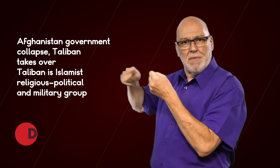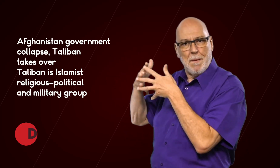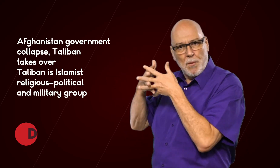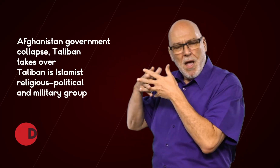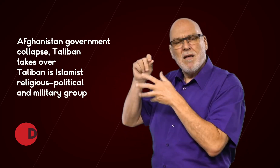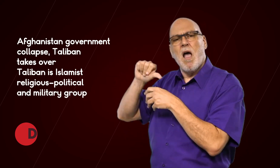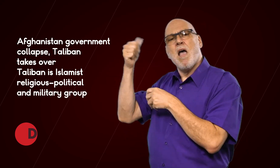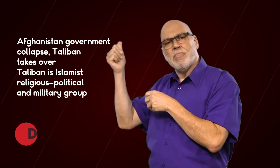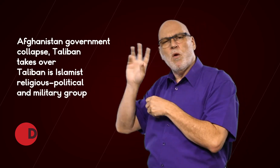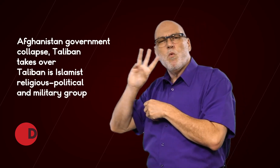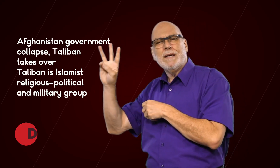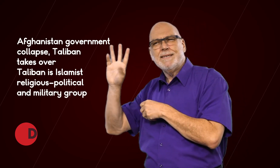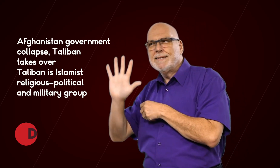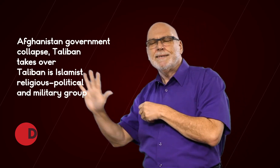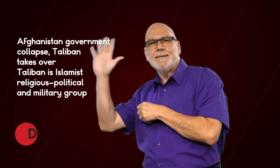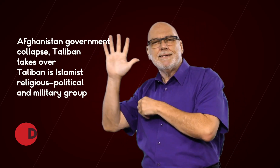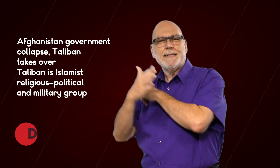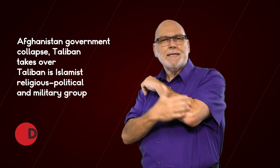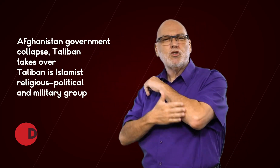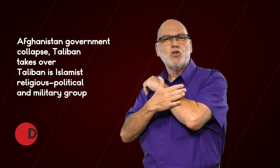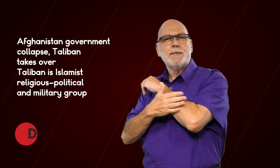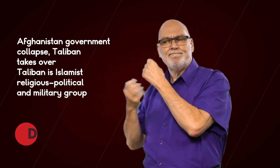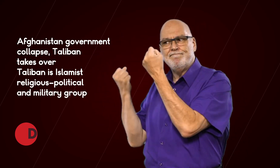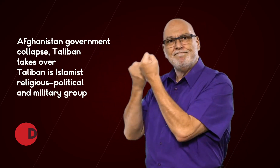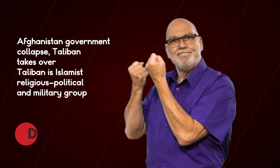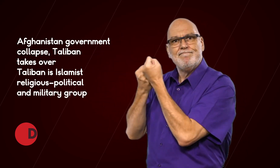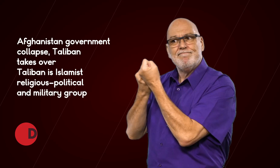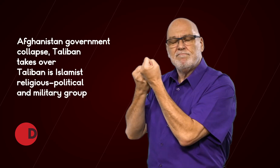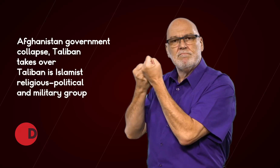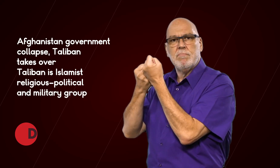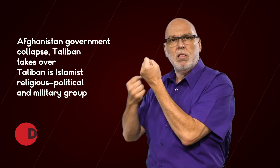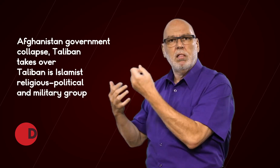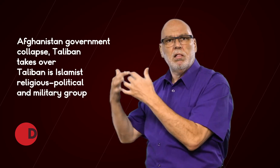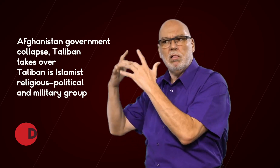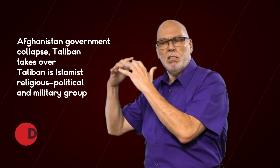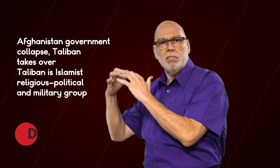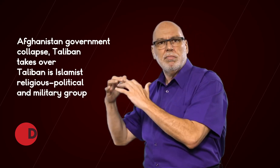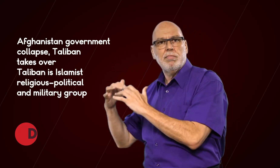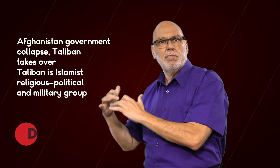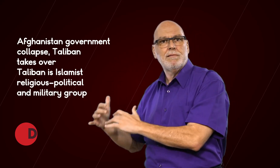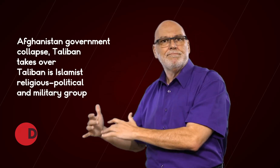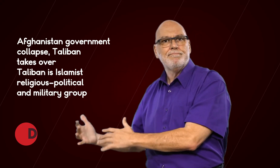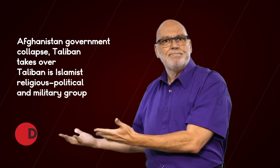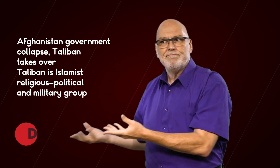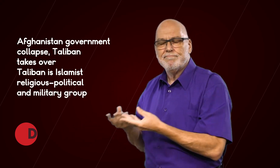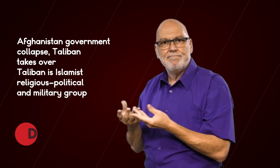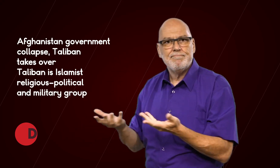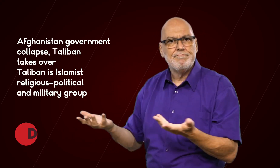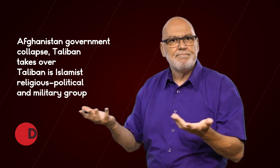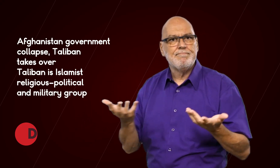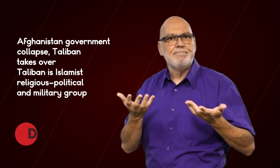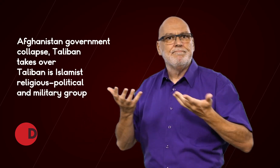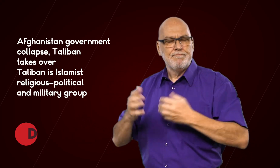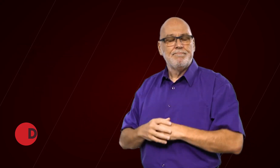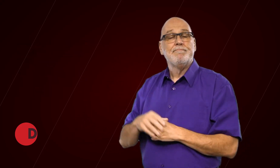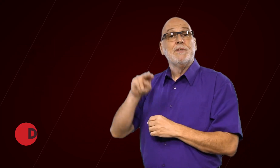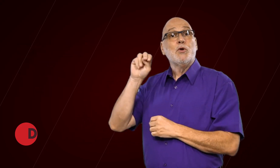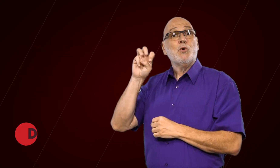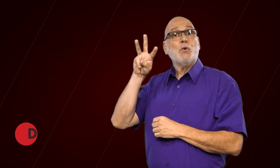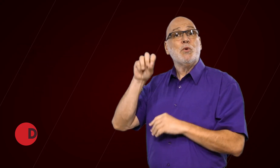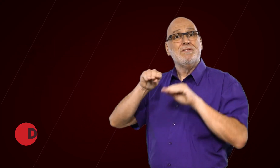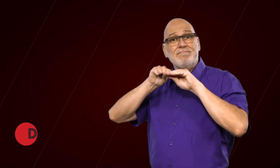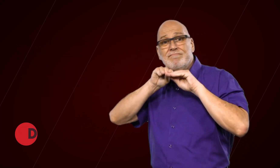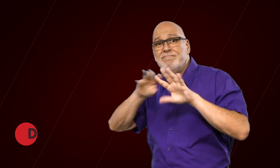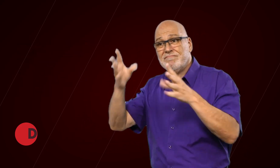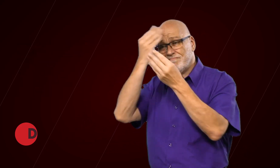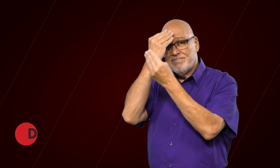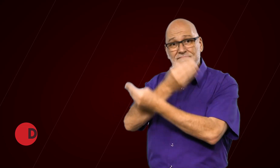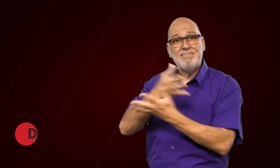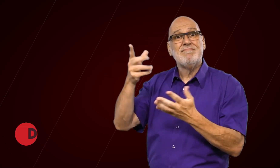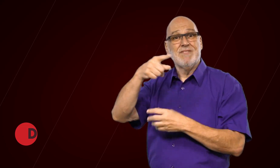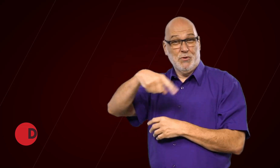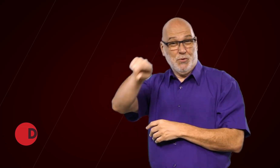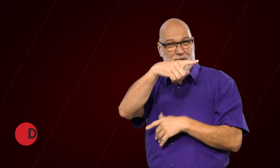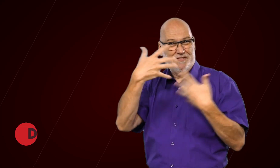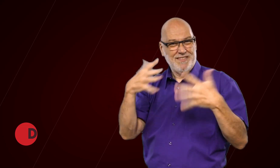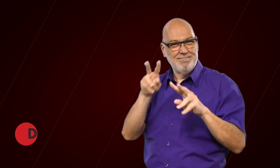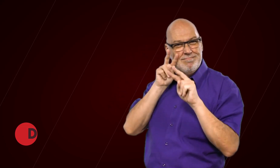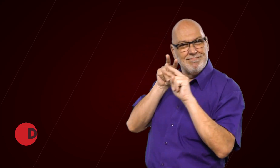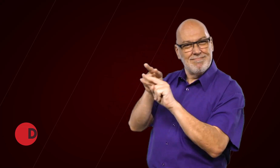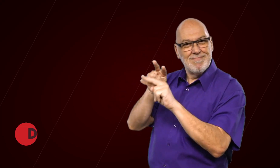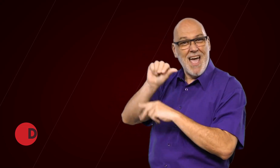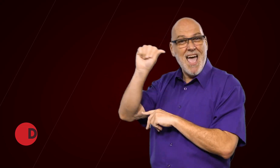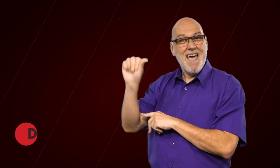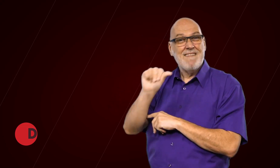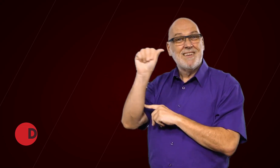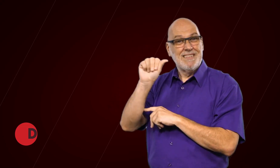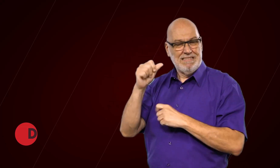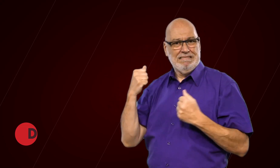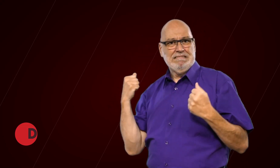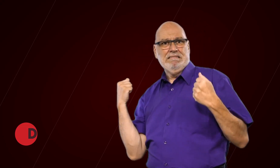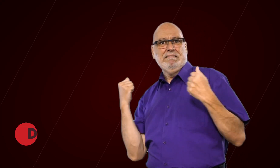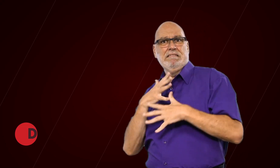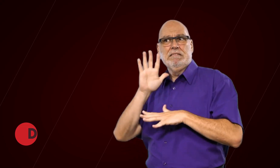was supported by America and the western countries, collapsed. On the news you